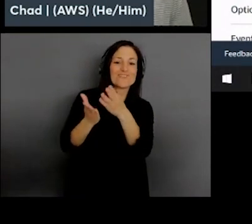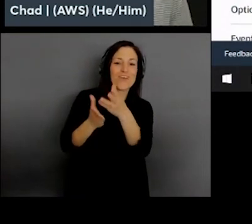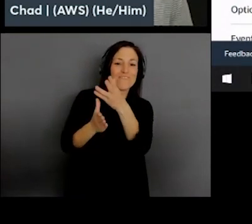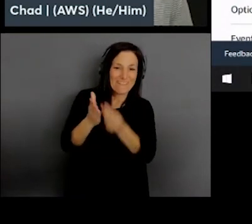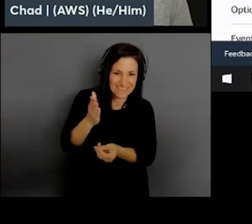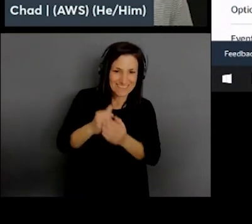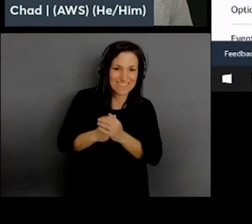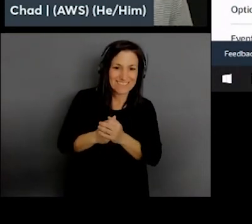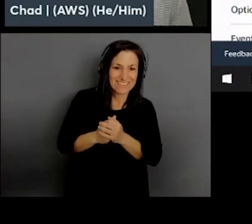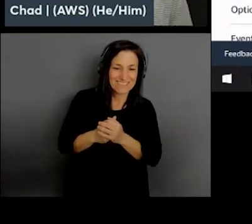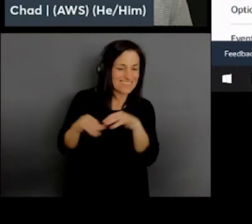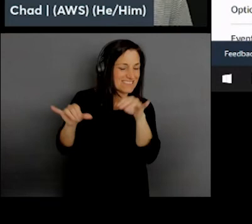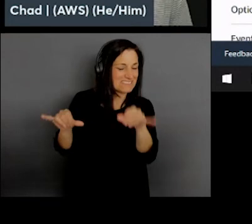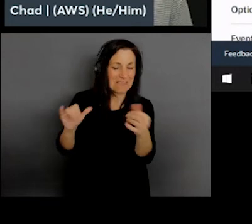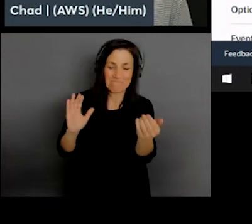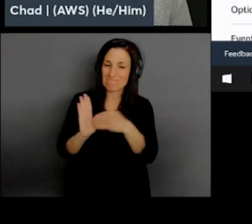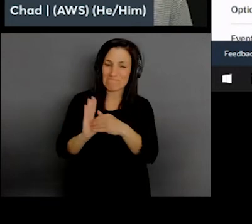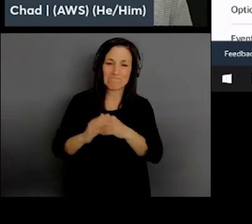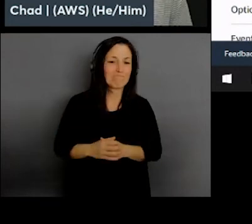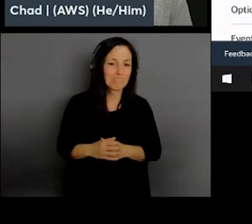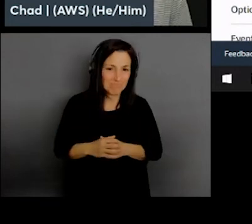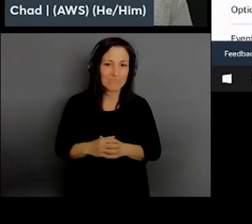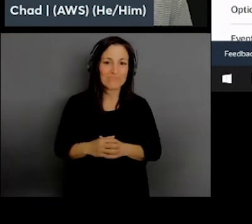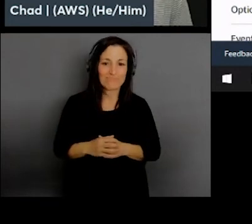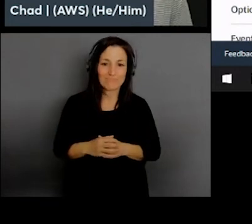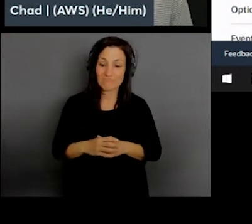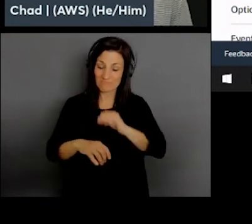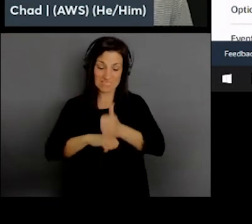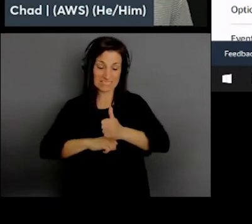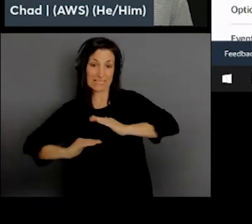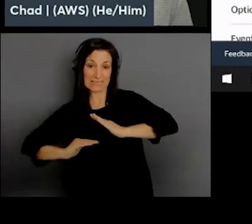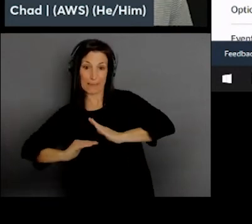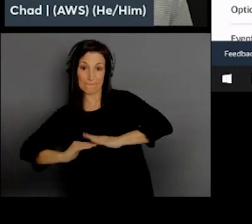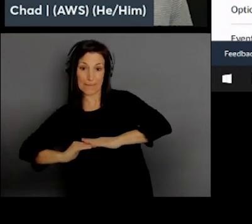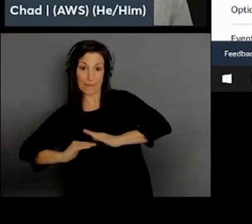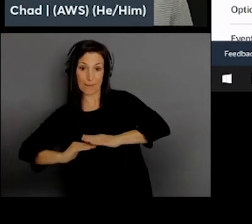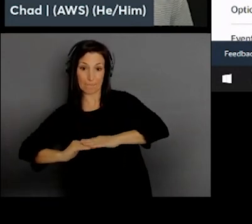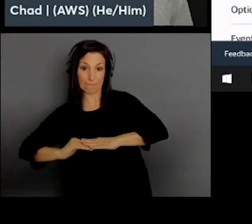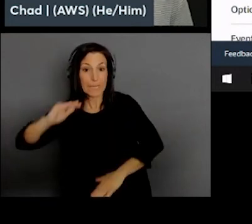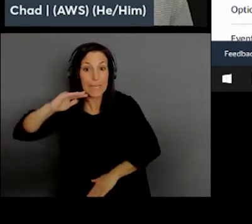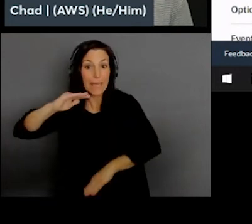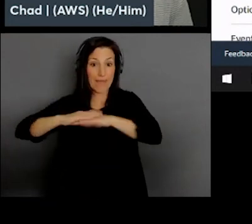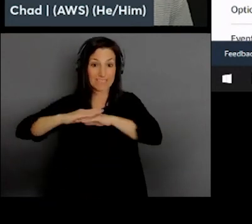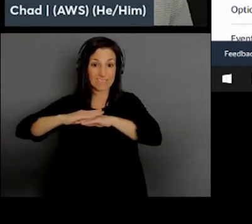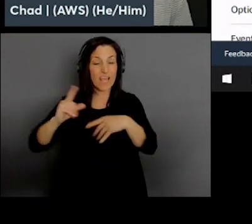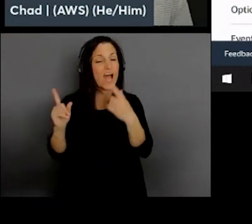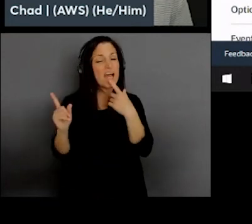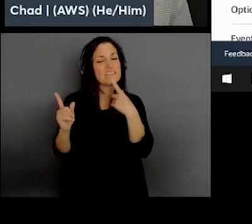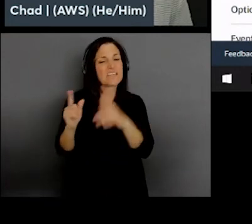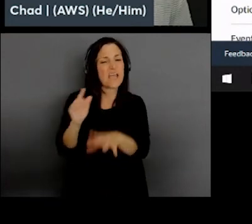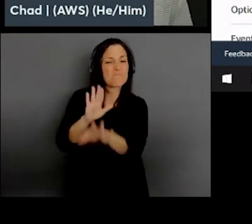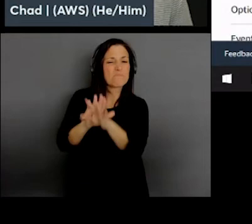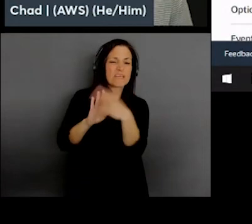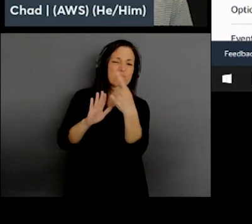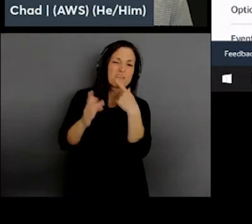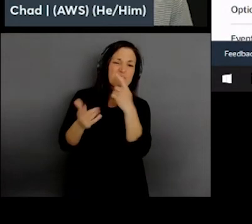Again, as I was saying, set the minimum capacity, I would recommend selecting something that is suitable for our customers' workloads.